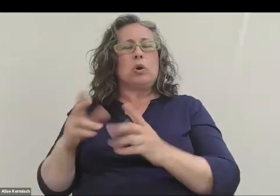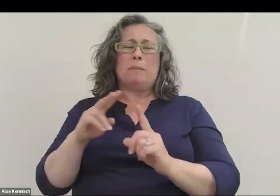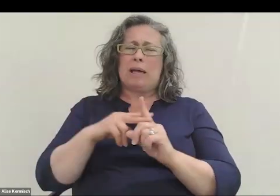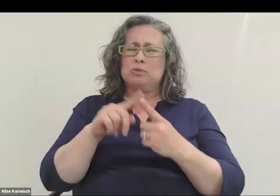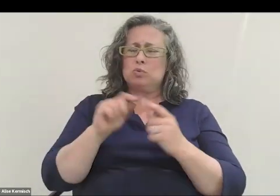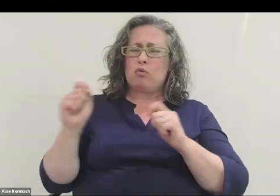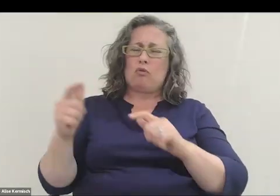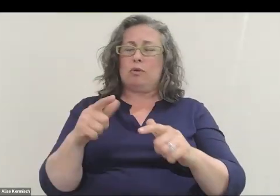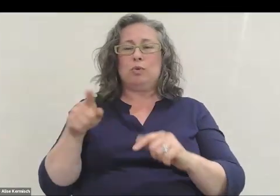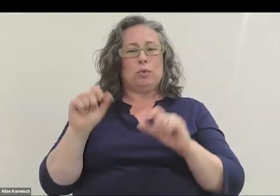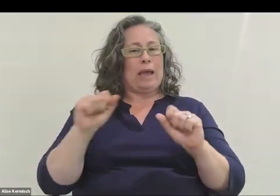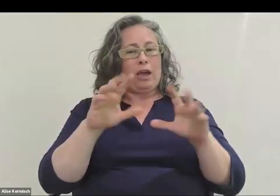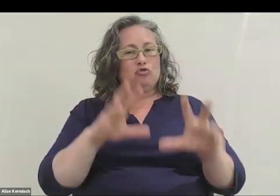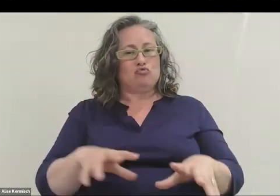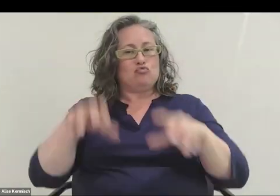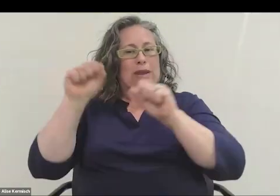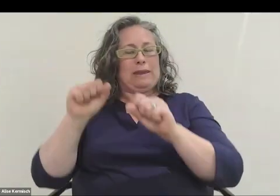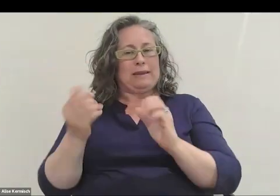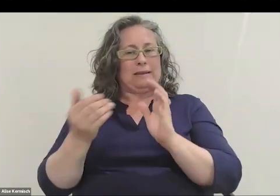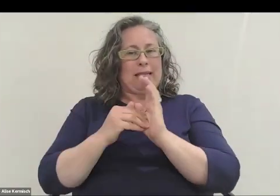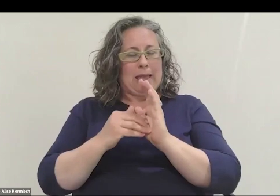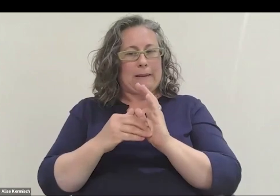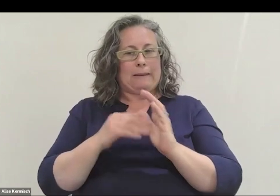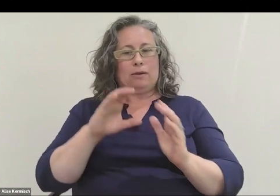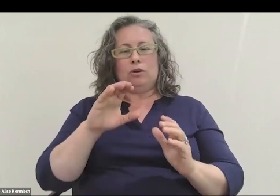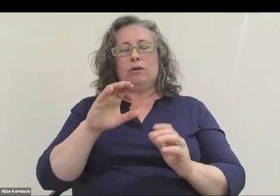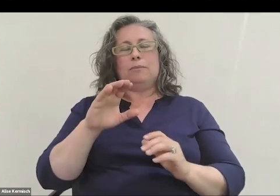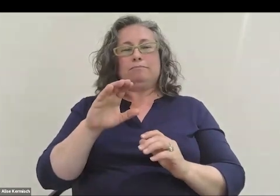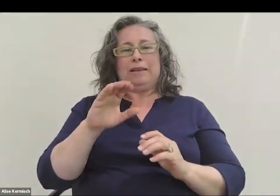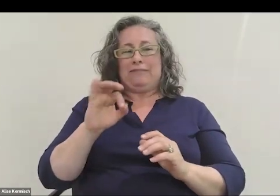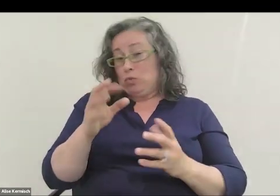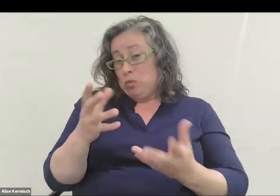You too can reclaim Crip if you want to, but that is your choice.